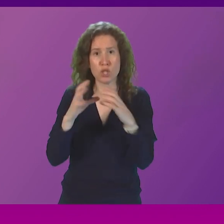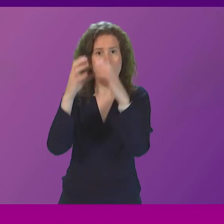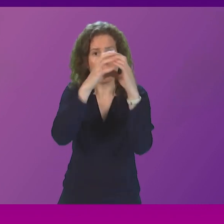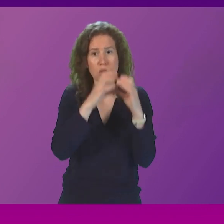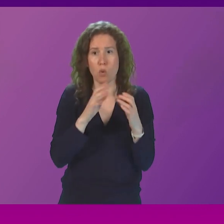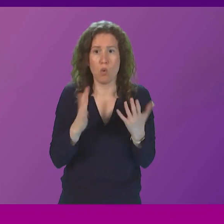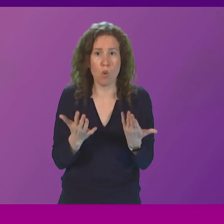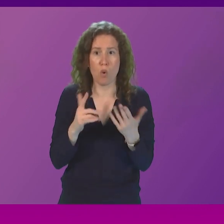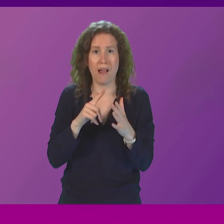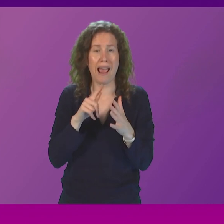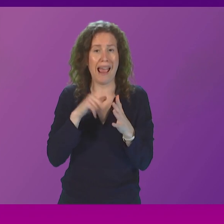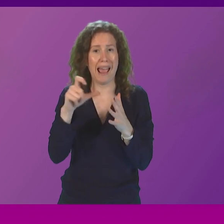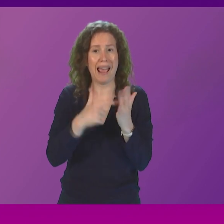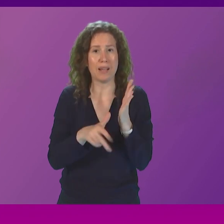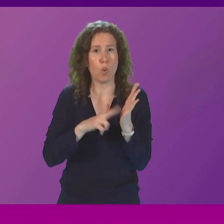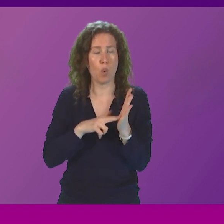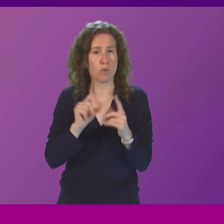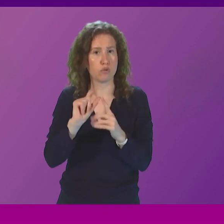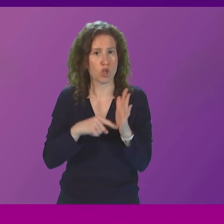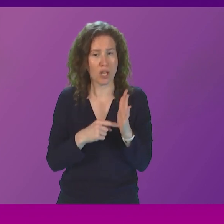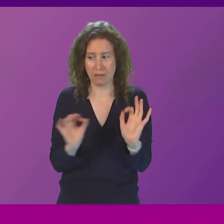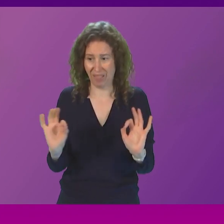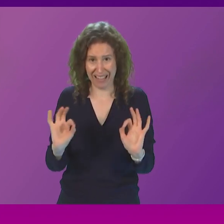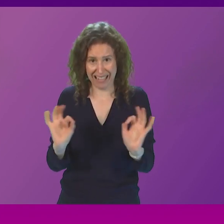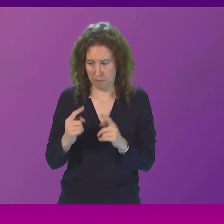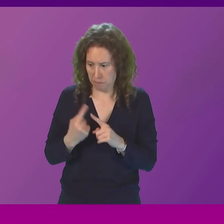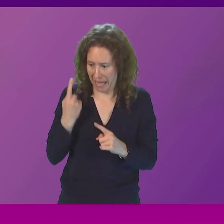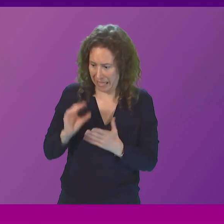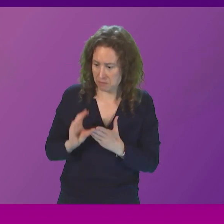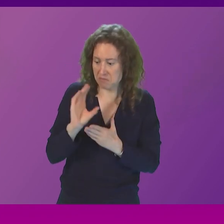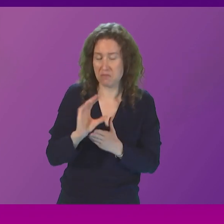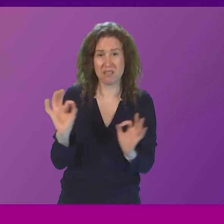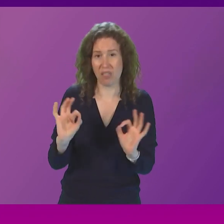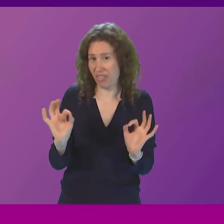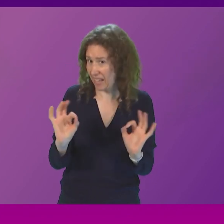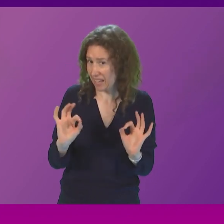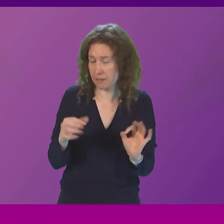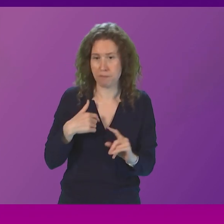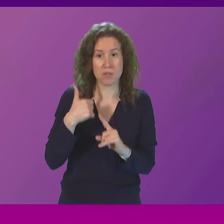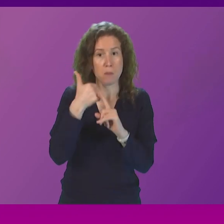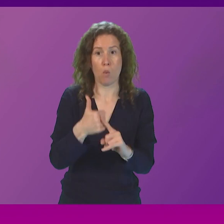or the Acorn project or to support the green economy.